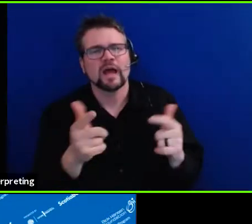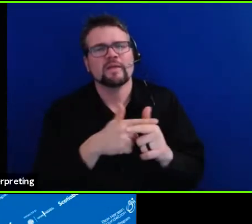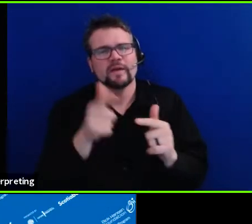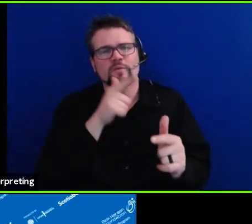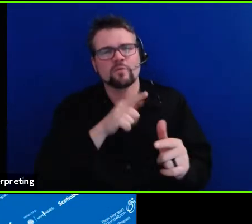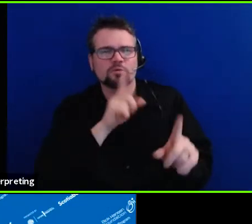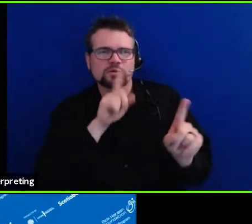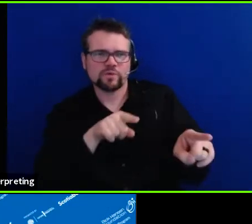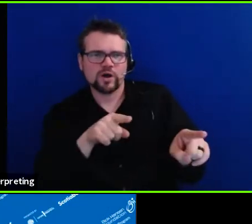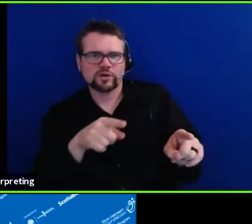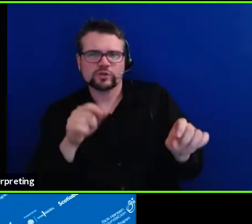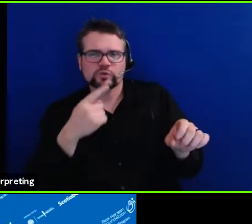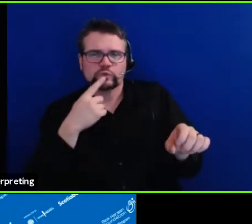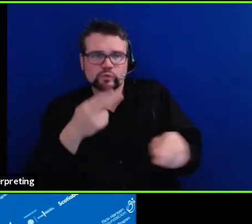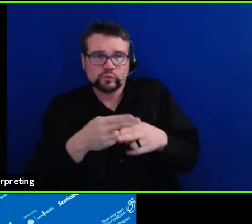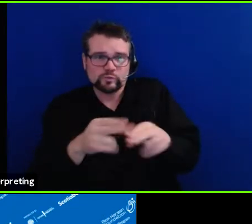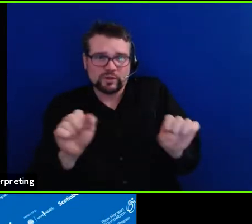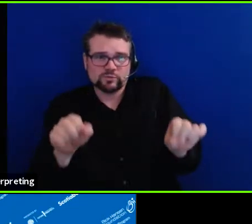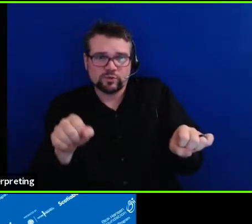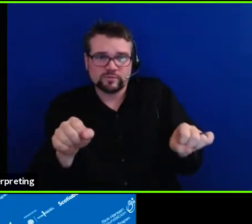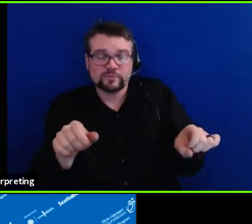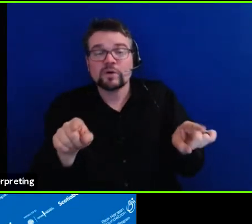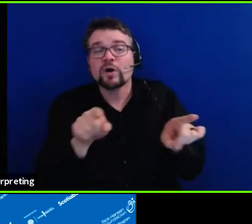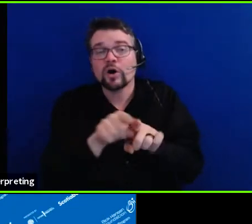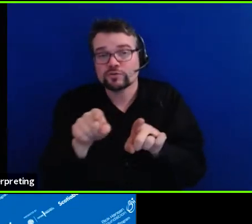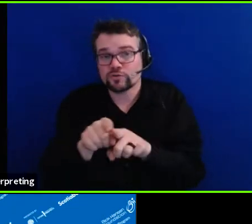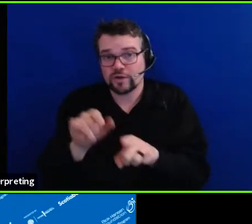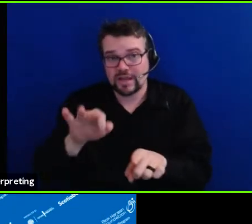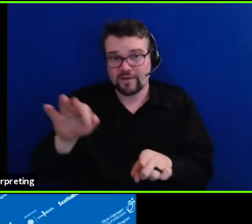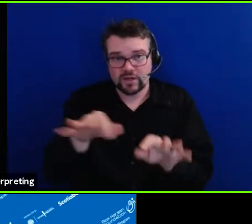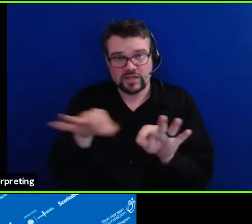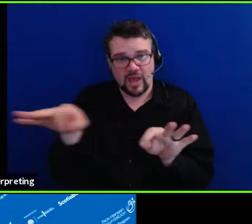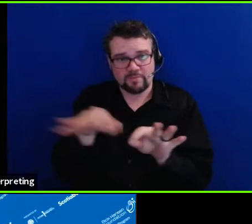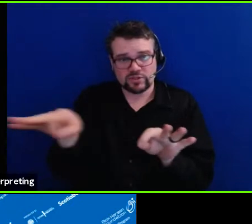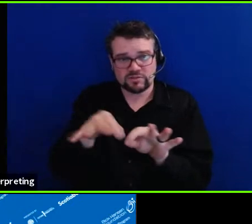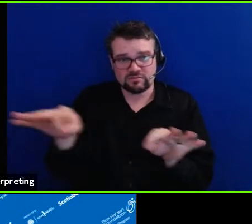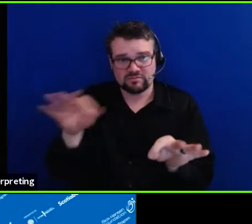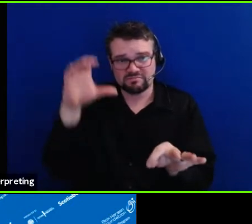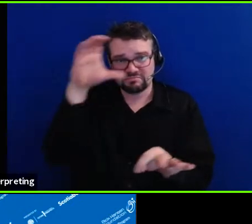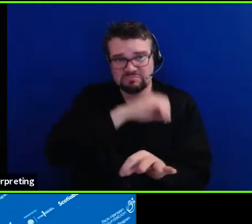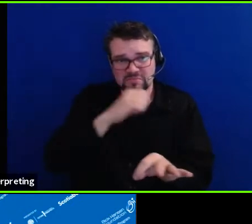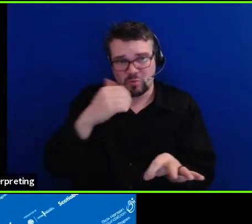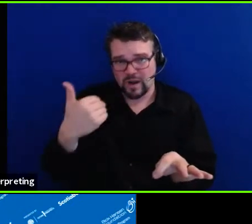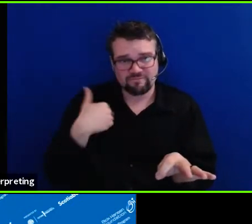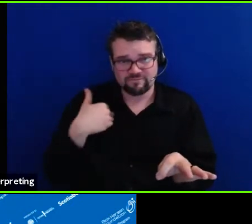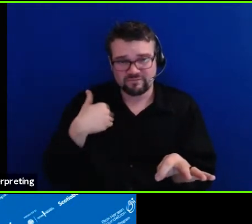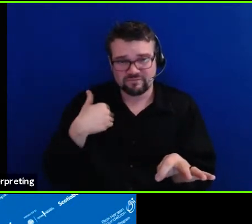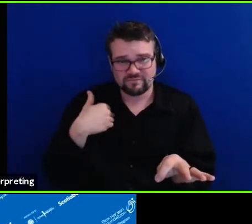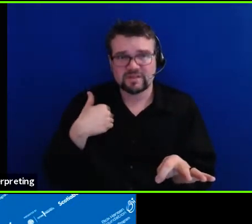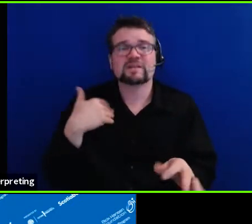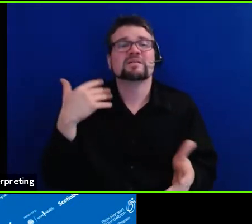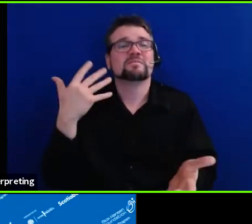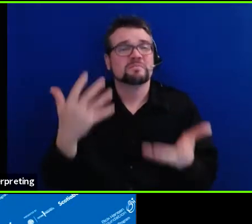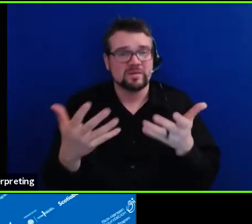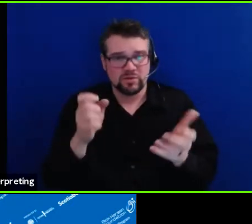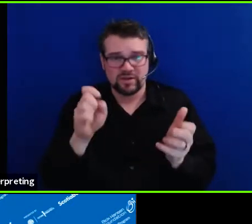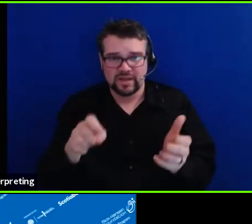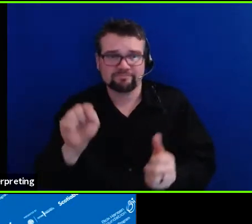FINALLY, IF YOU ARE MISSING THE LIVE CAPTIONS ON YOUTUBE AND WOULD LIKE THEM, YOU MAY NEED TO TURN THEM ON IN THE SAME WAY YOU